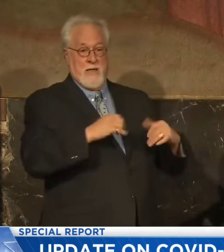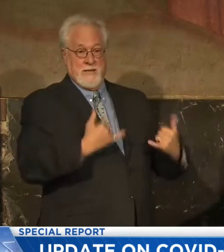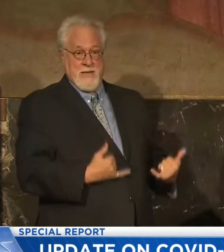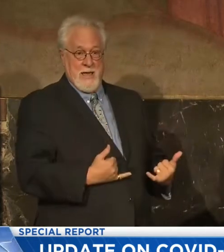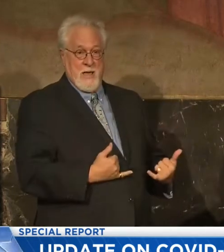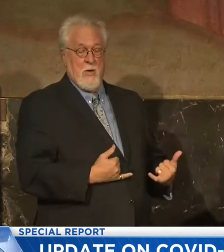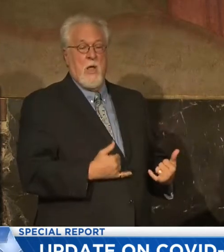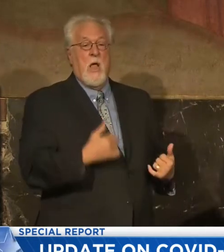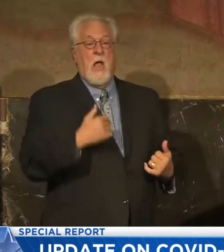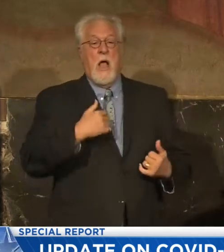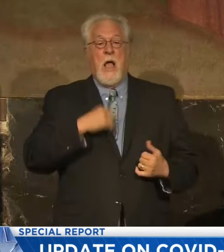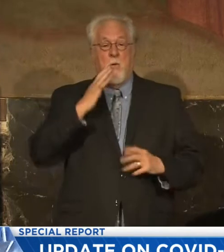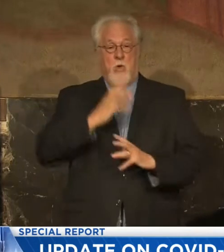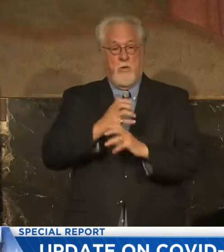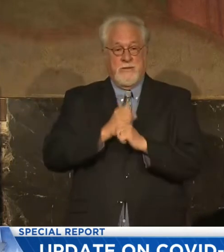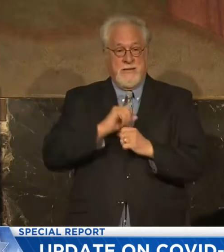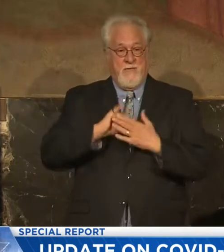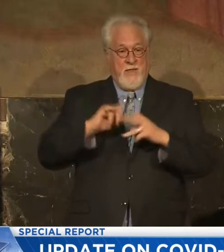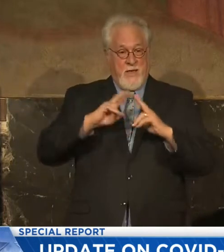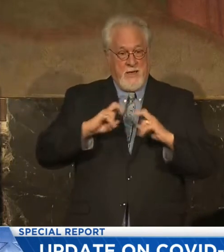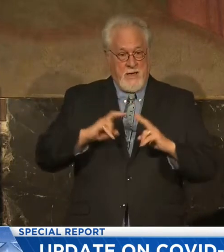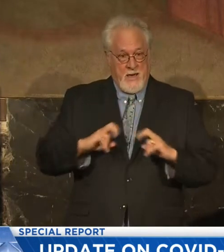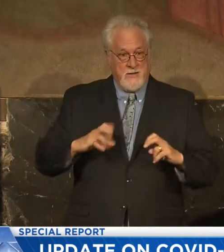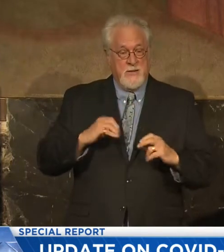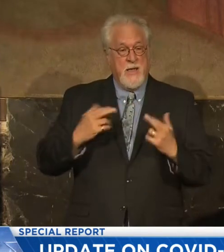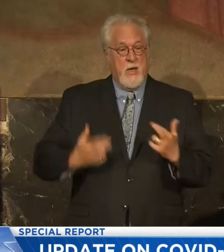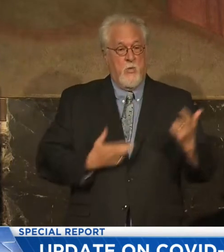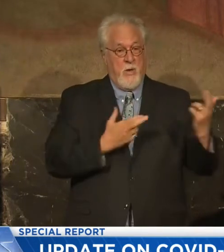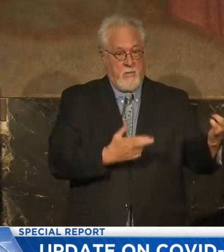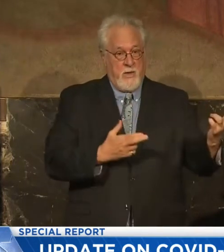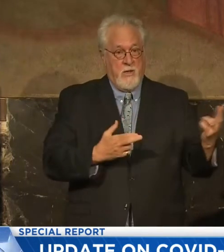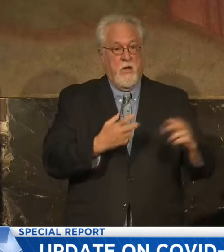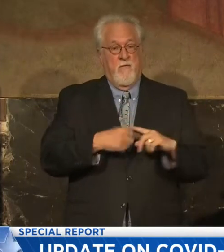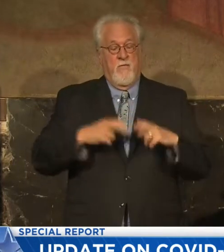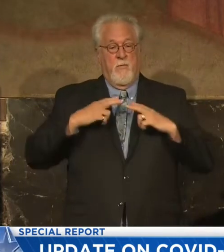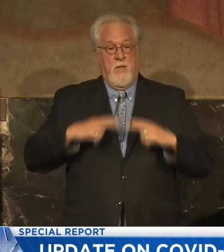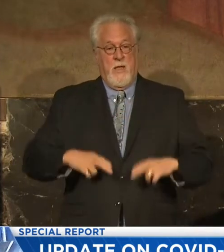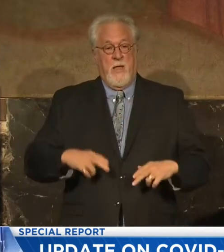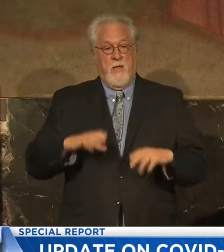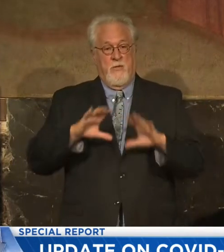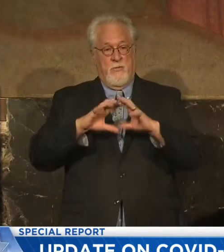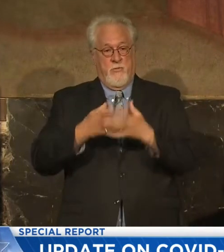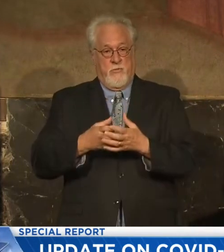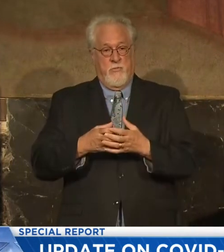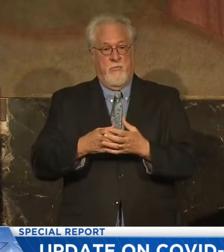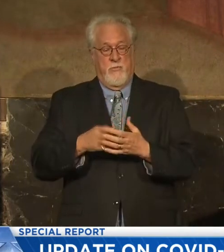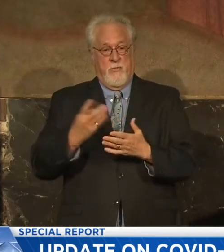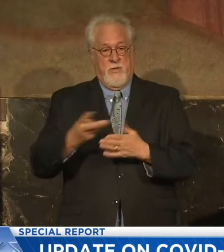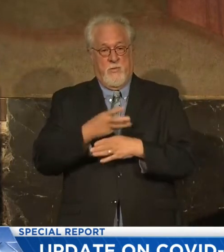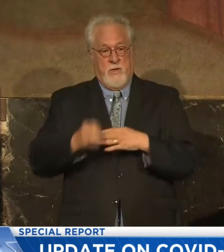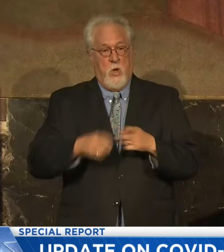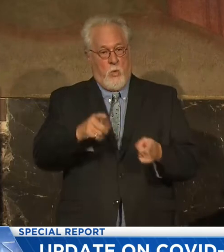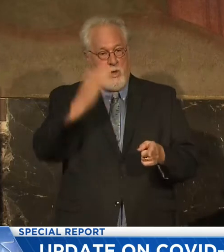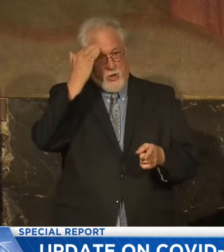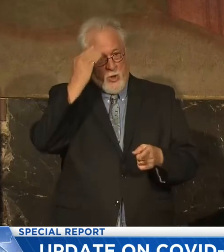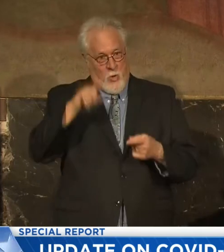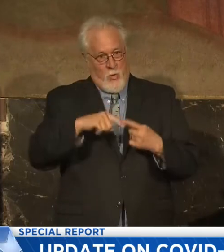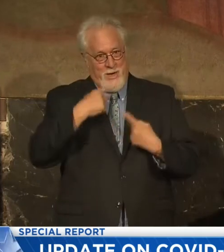KEEP THAT DAY FOR MAKING THE ANNOUNCEMENT, WHICH MEANS WE'RE GOING TO BE DOING THE ANALYSIS THEY'RE DOING THE ANALYSIS NOW. I WILL BE RECEIVING THAT